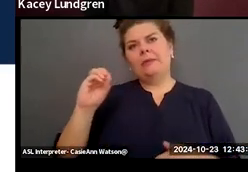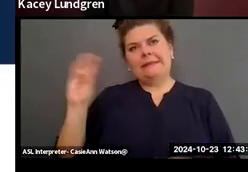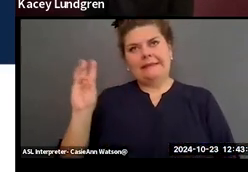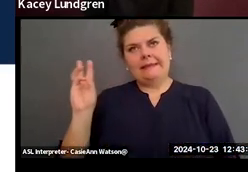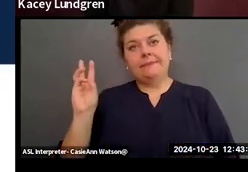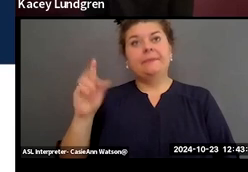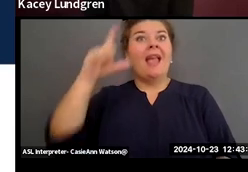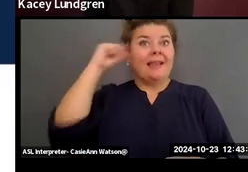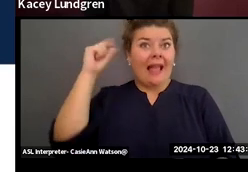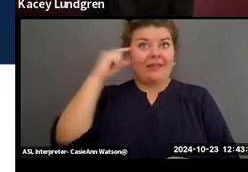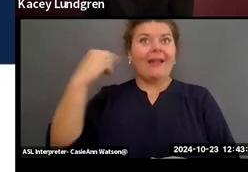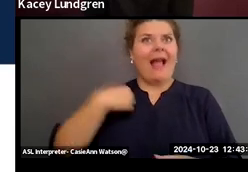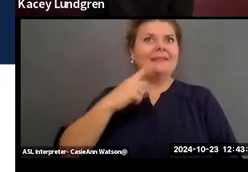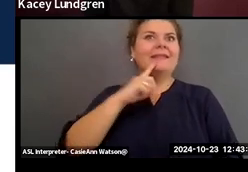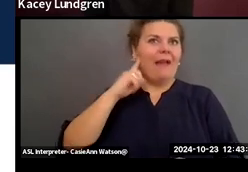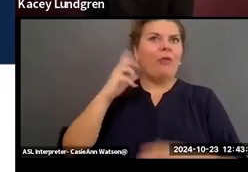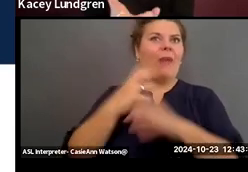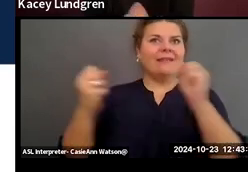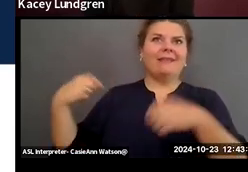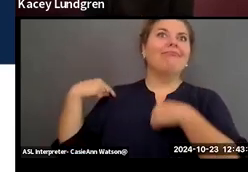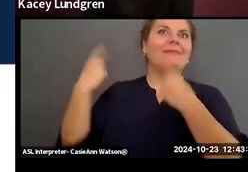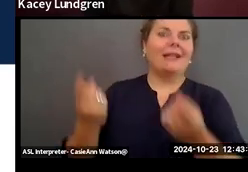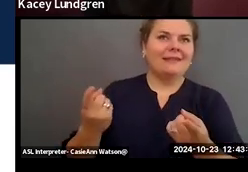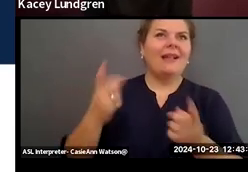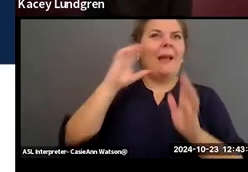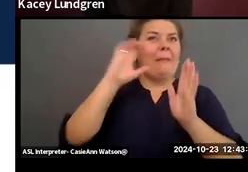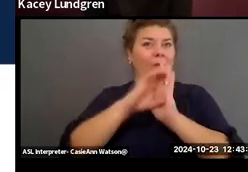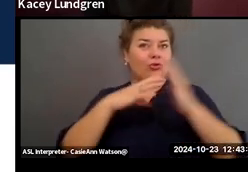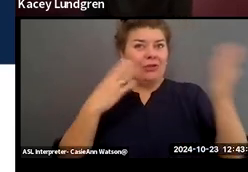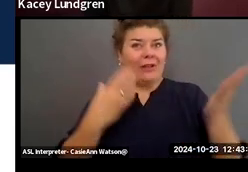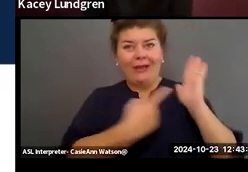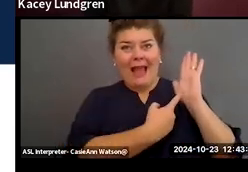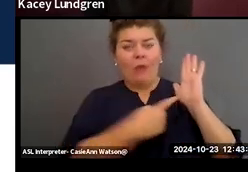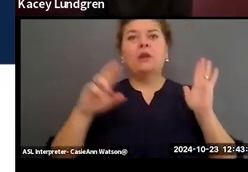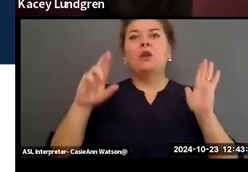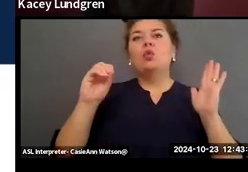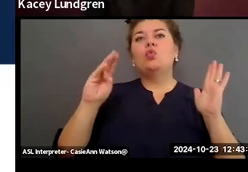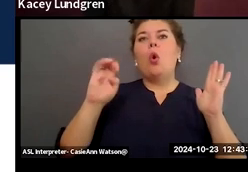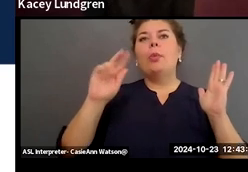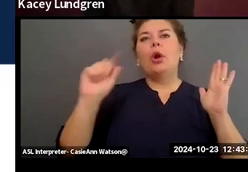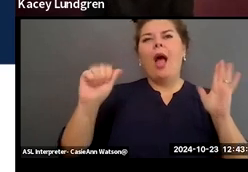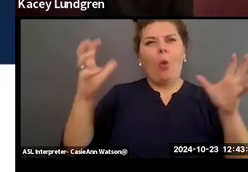Gallaudet has had a deaf president ever since. Pictured on screen here is Roberta, or Bobbi,